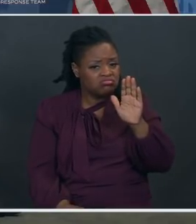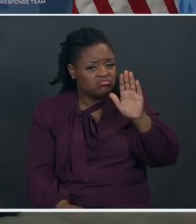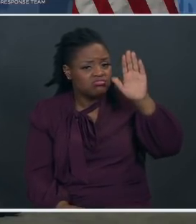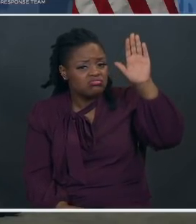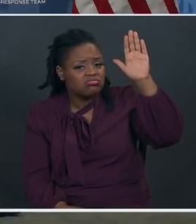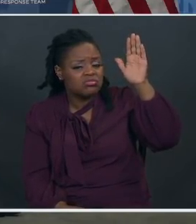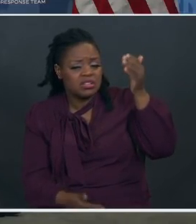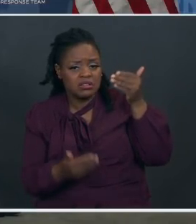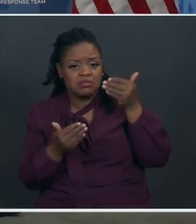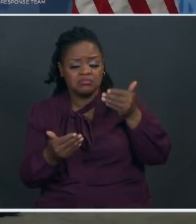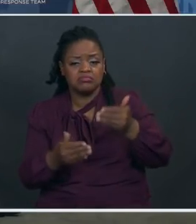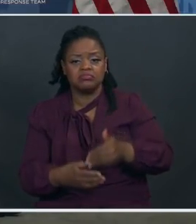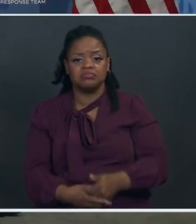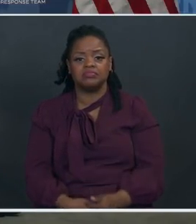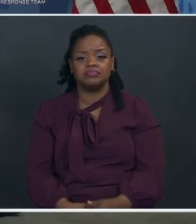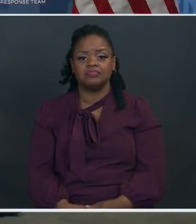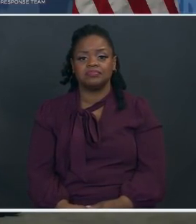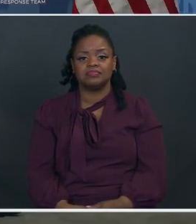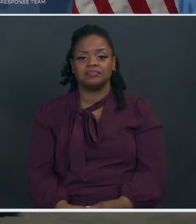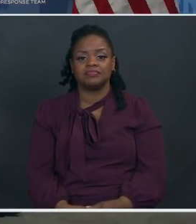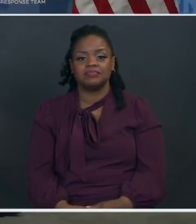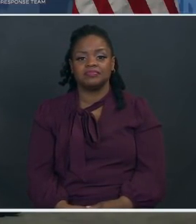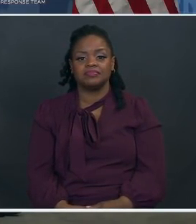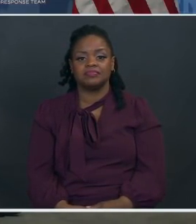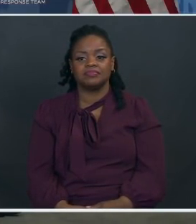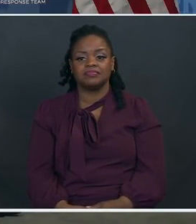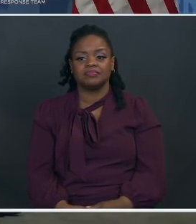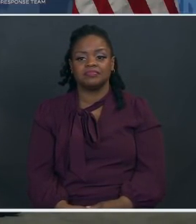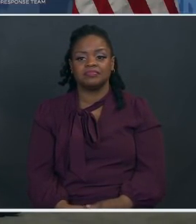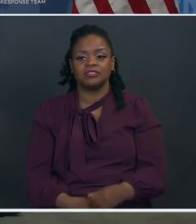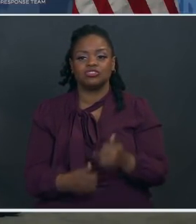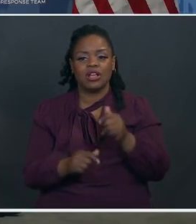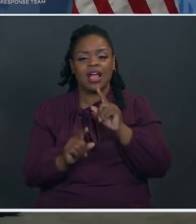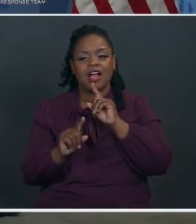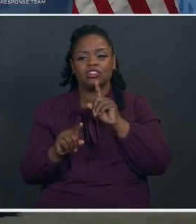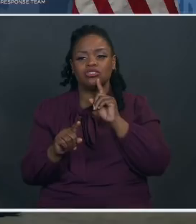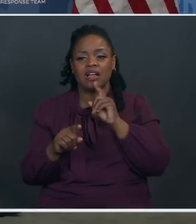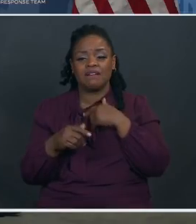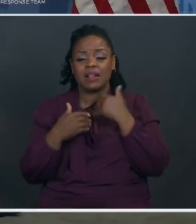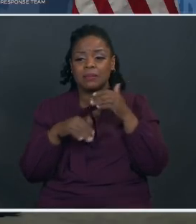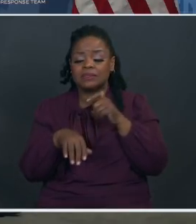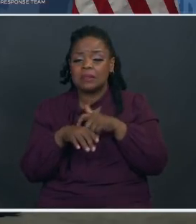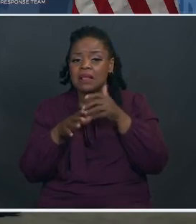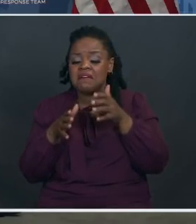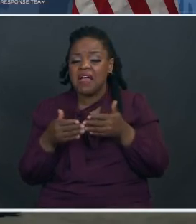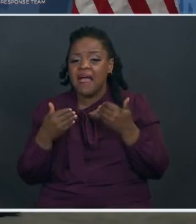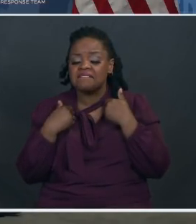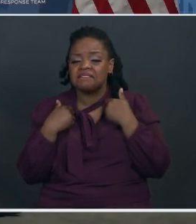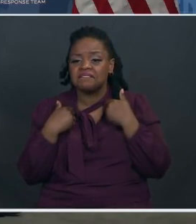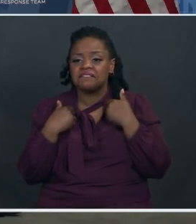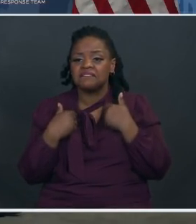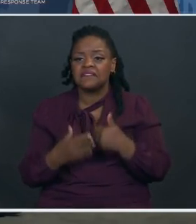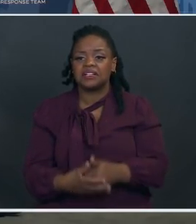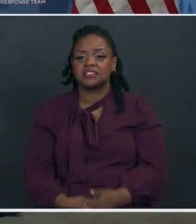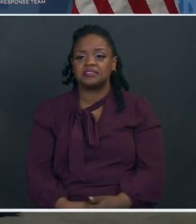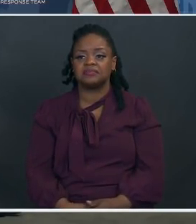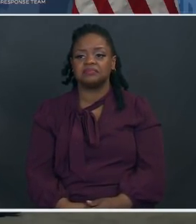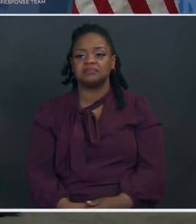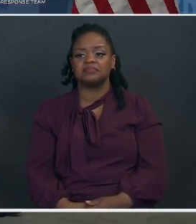and we will try to get to as many as we can here in the time that we have left. So, let's start with Anjalee at Yahoo News. You should be unmuted.